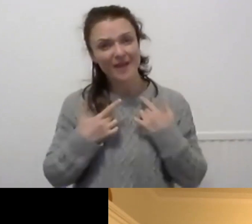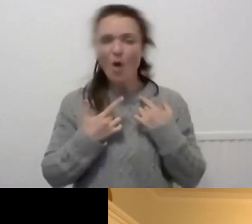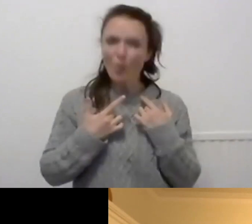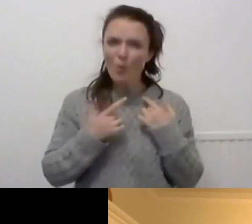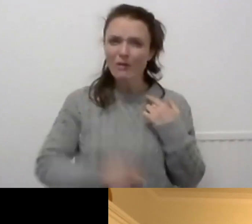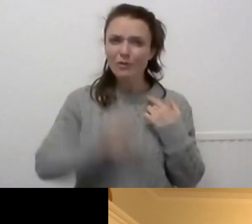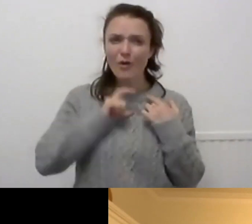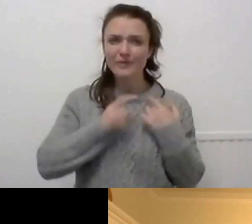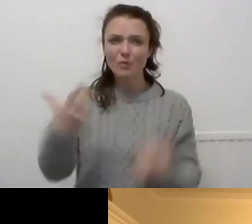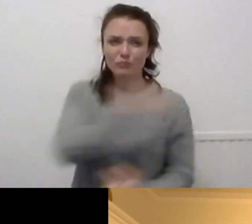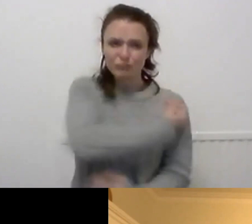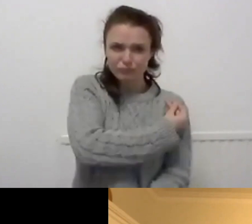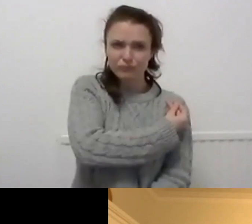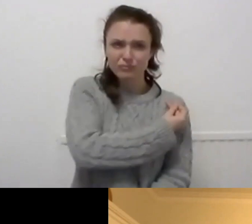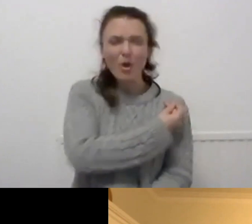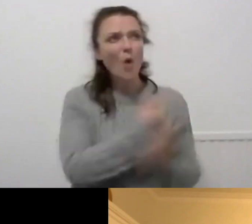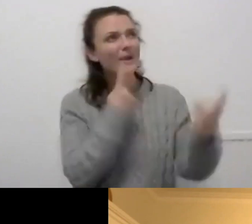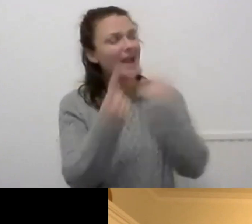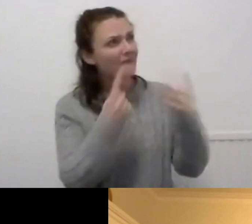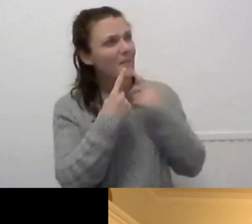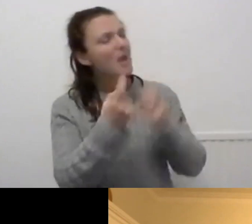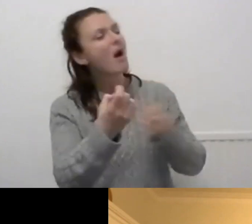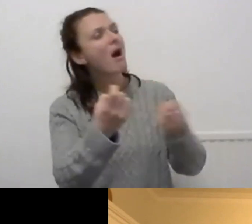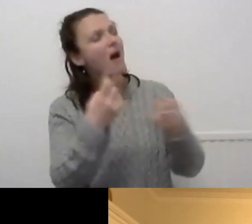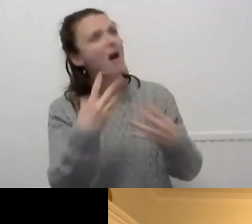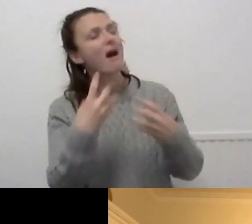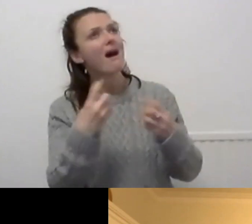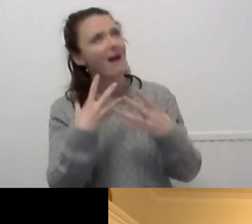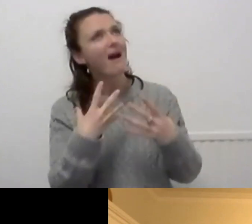listened to this information and loop through the information will send on after this meeting.